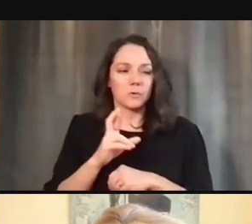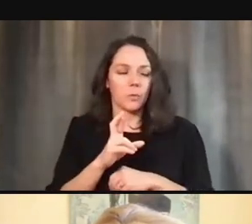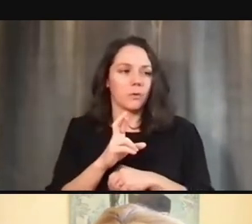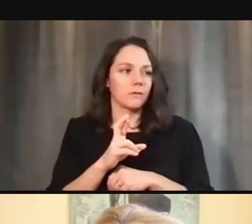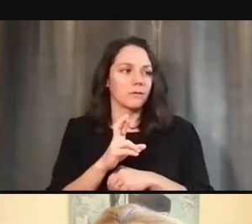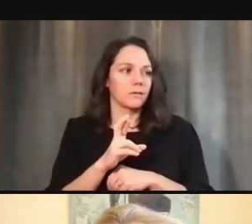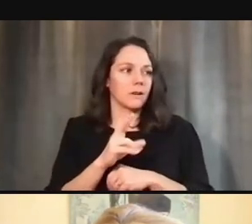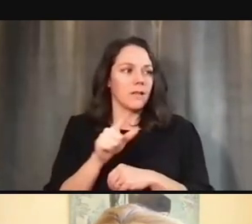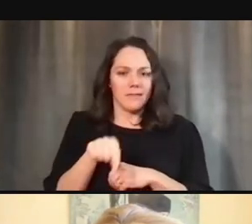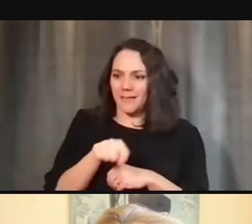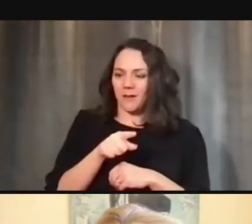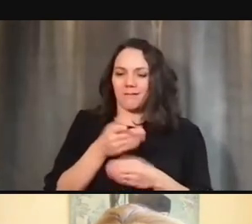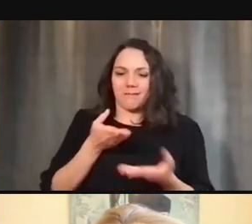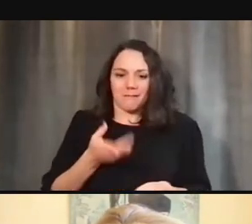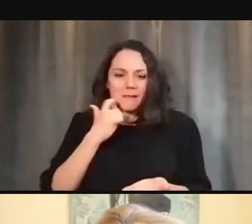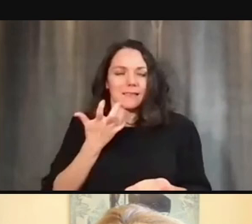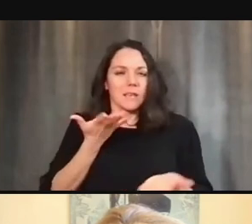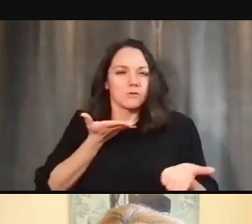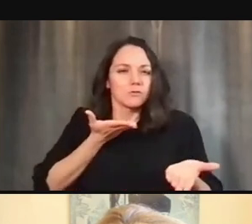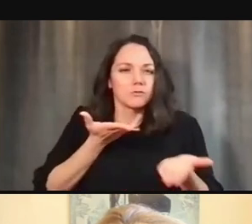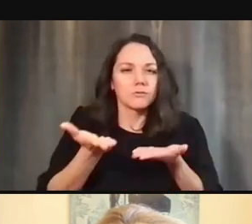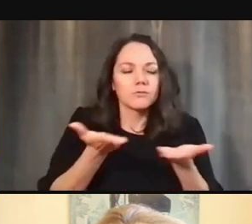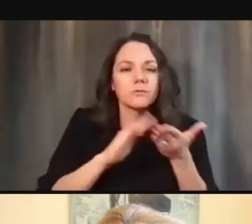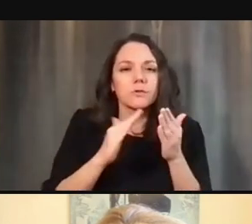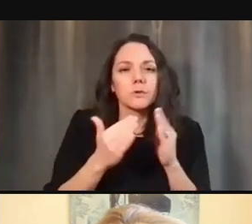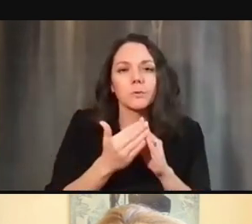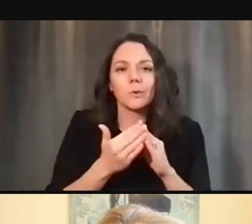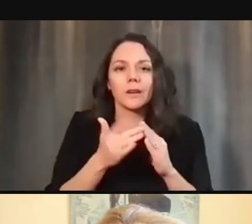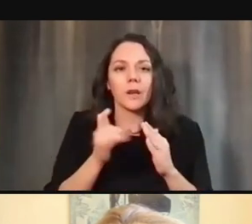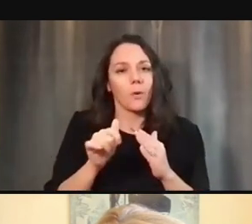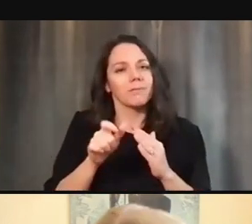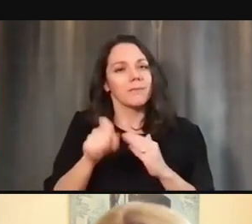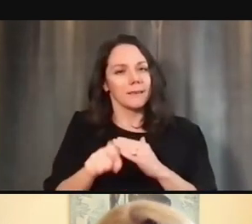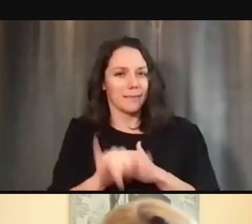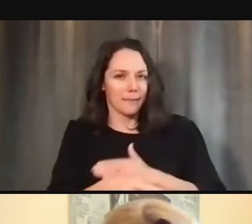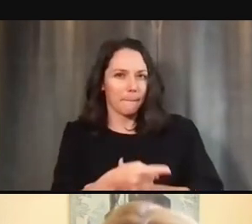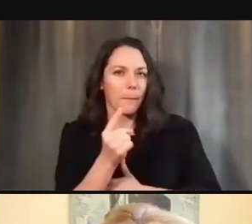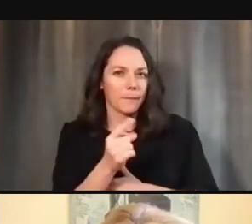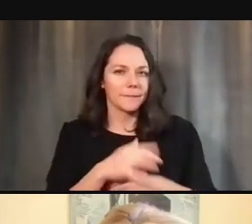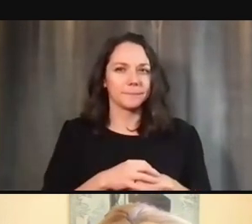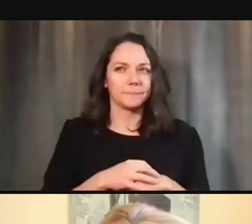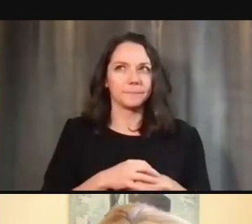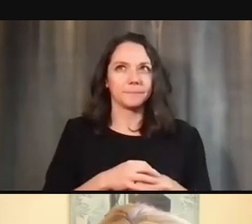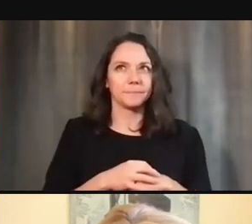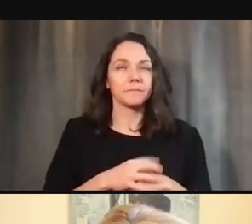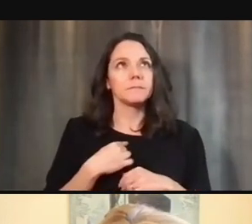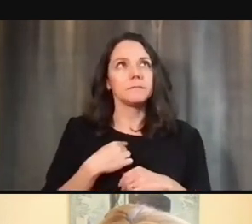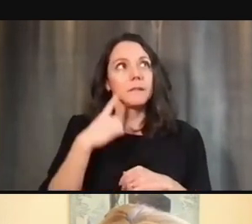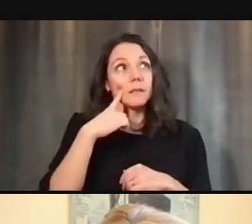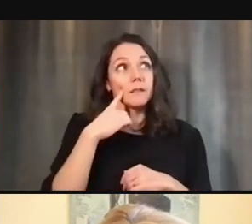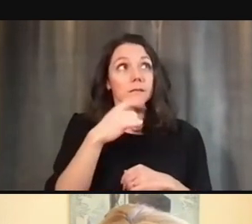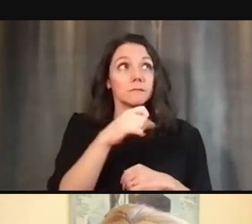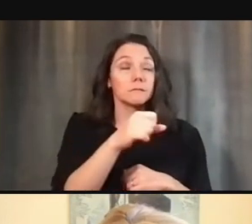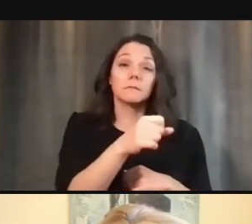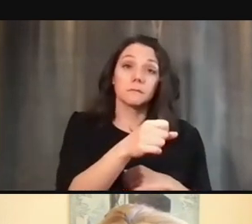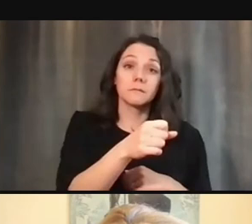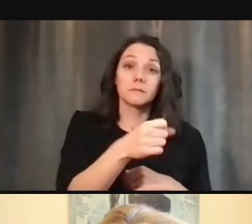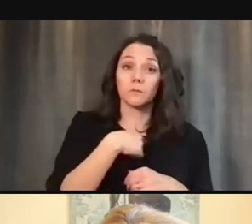to respond to what the community needs and what it needs at that moment. So I think we need to get on the same page